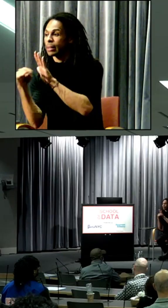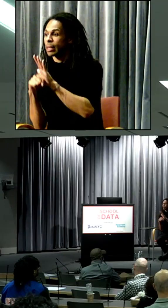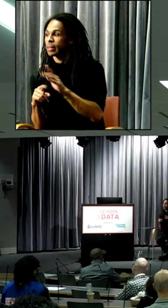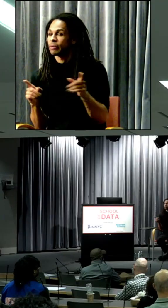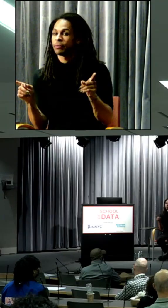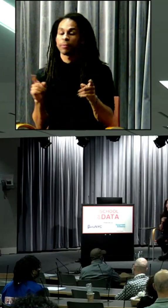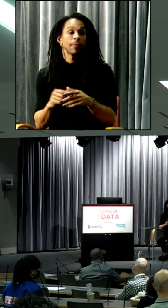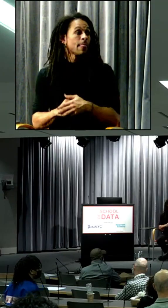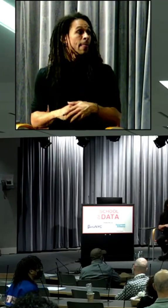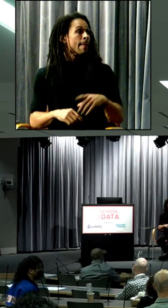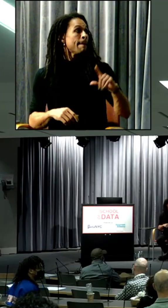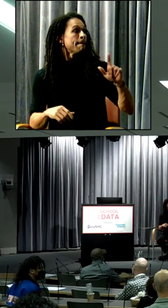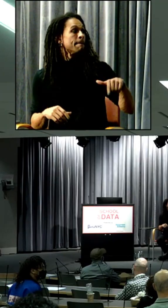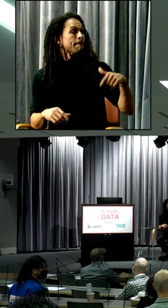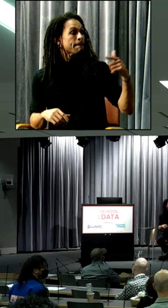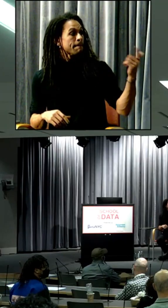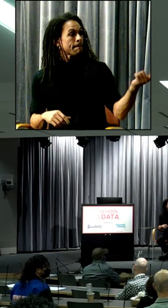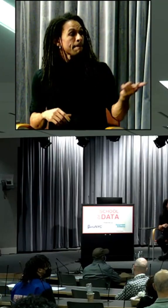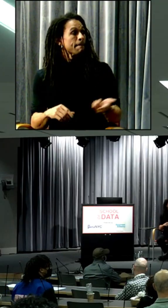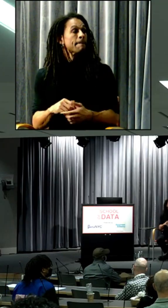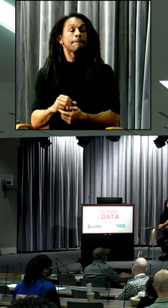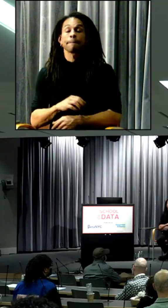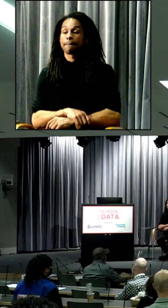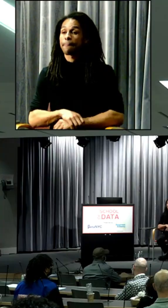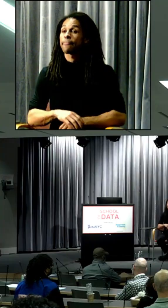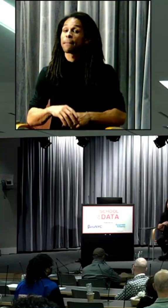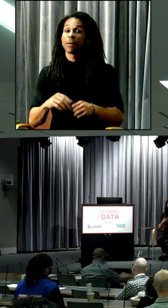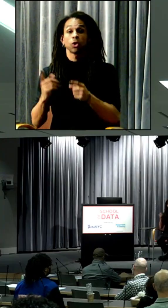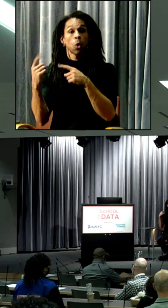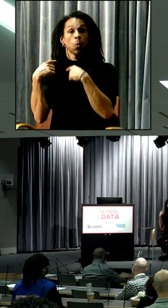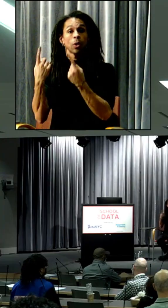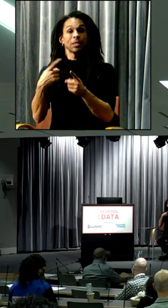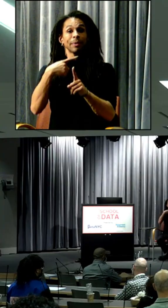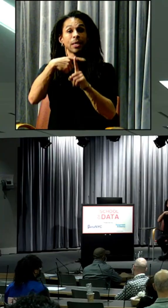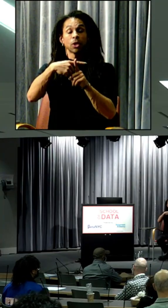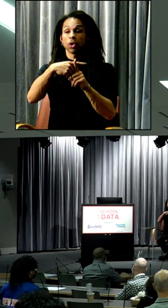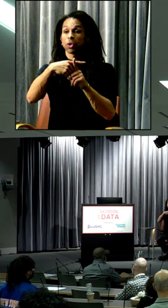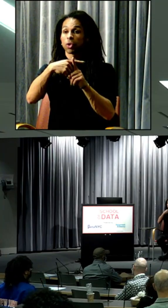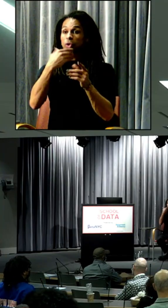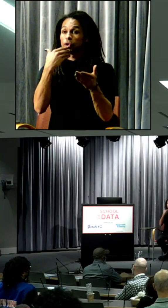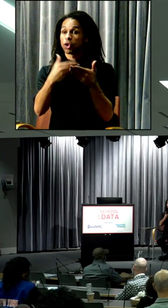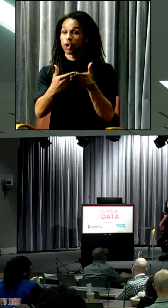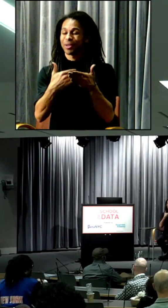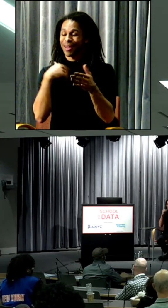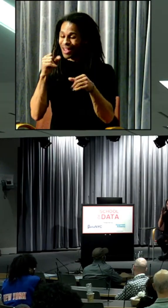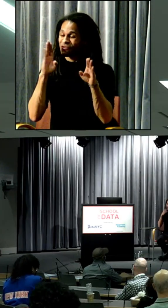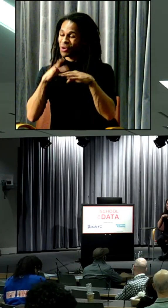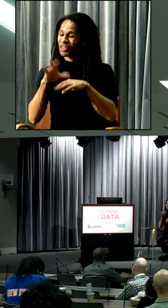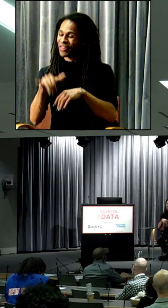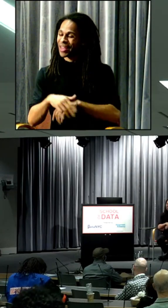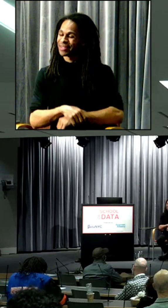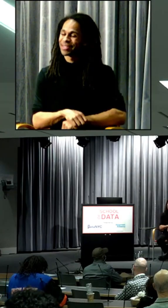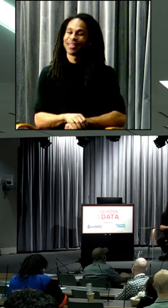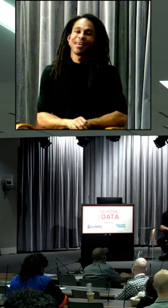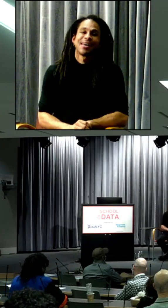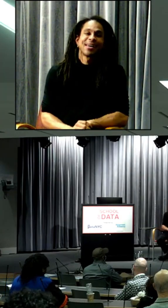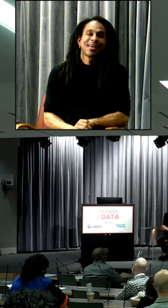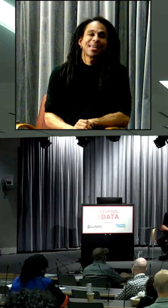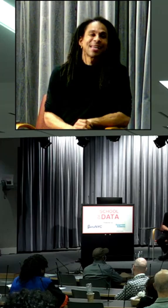Hi. I love that your installment goes to debunk the idea that things are just the way they are.